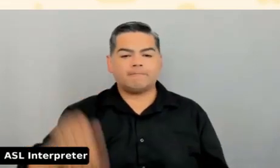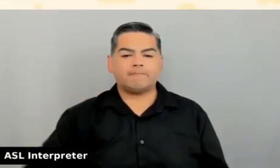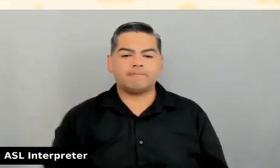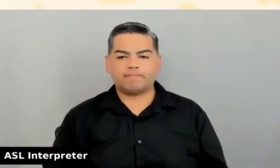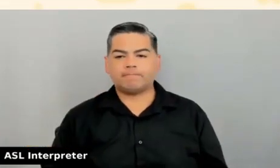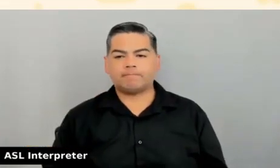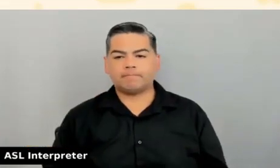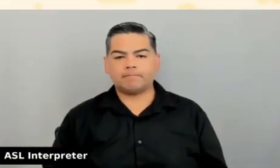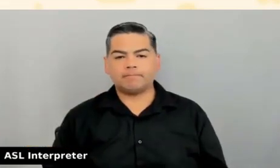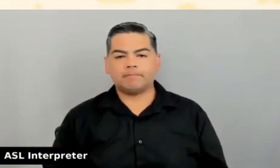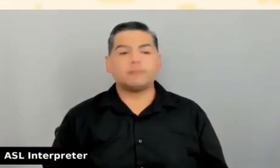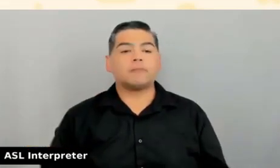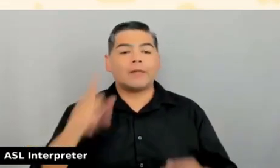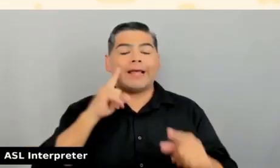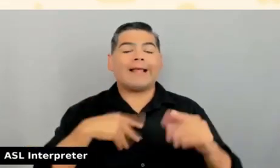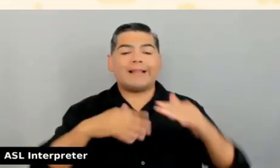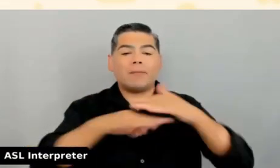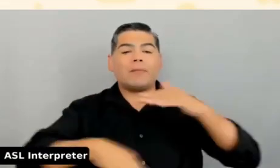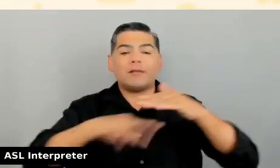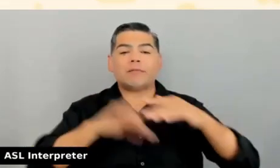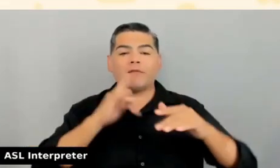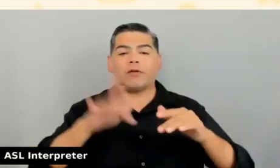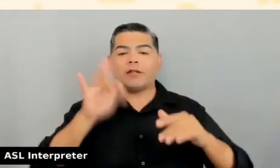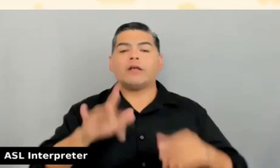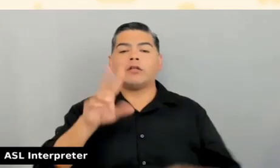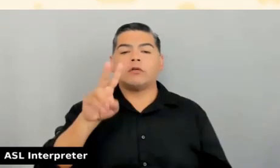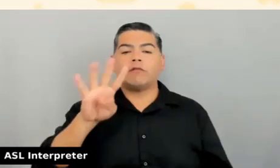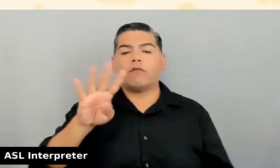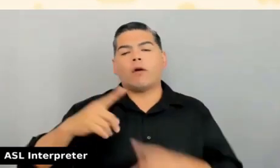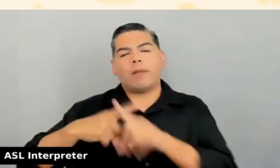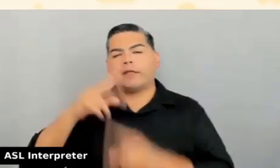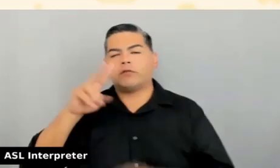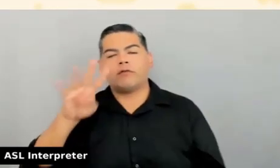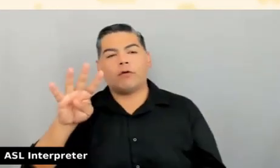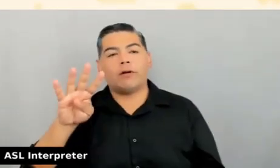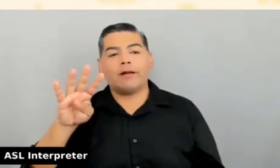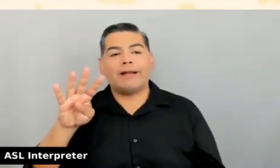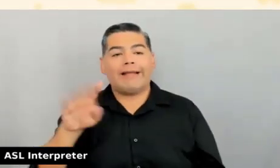The minimum size for clickable elements is now 24 by 24. Now this is a great size.